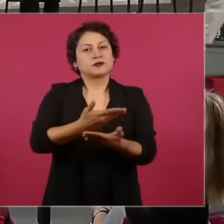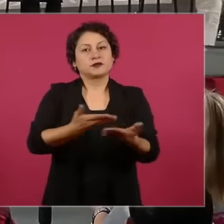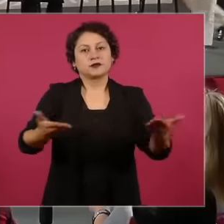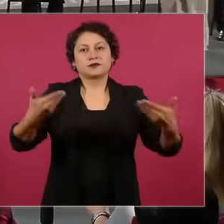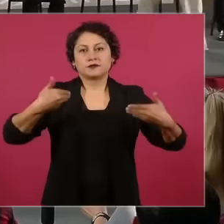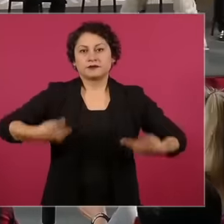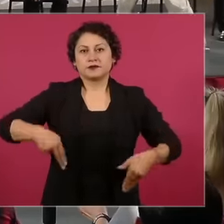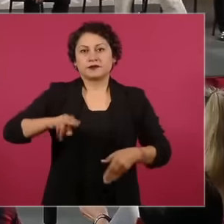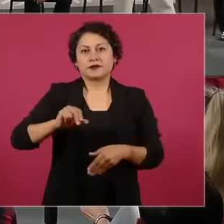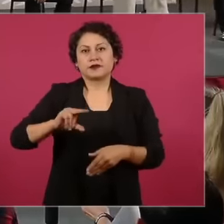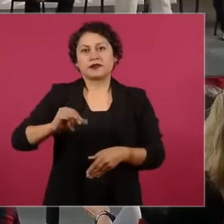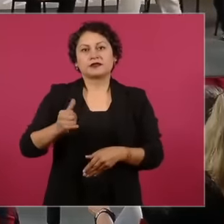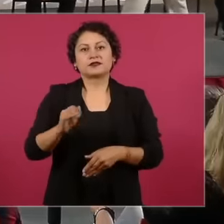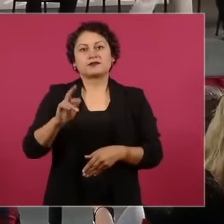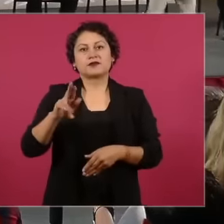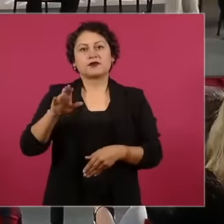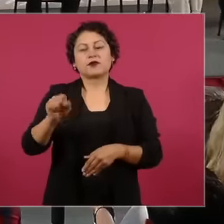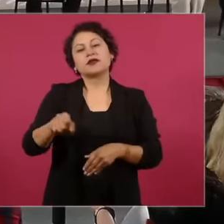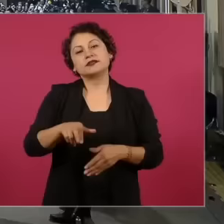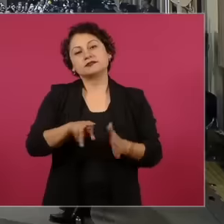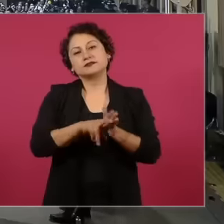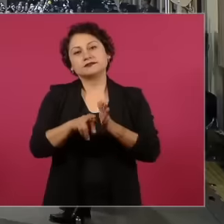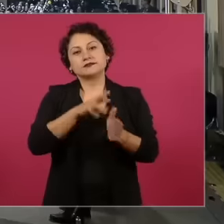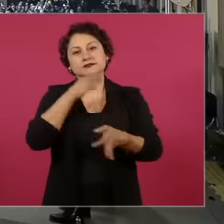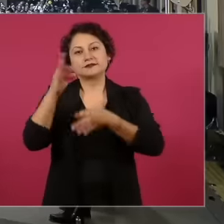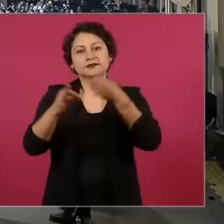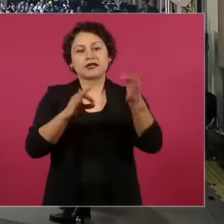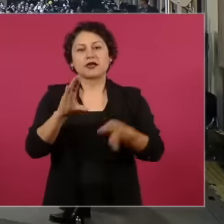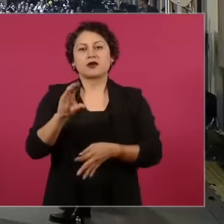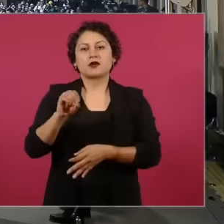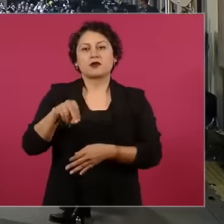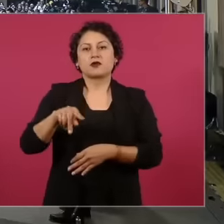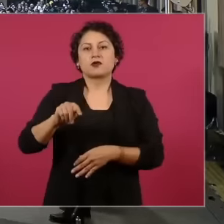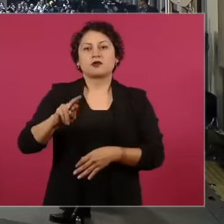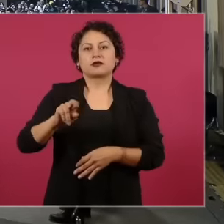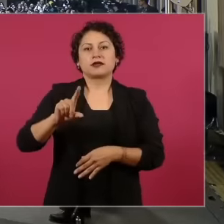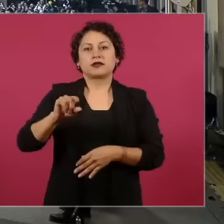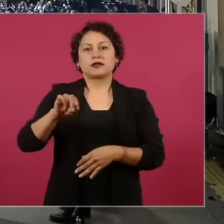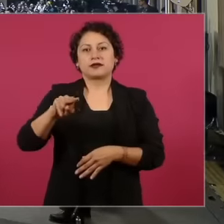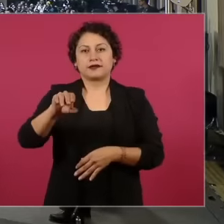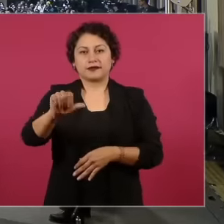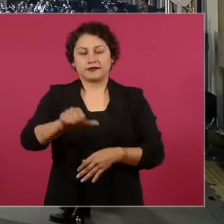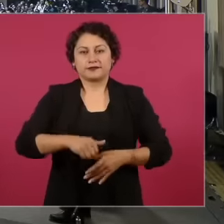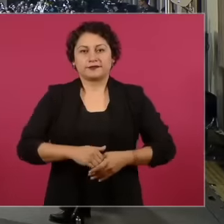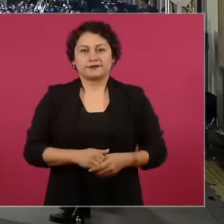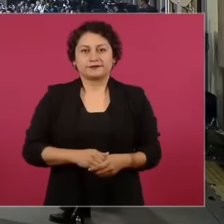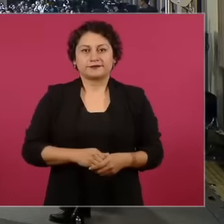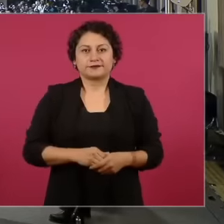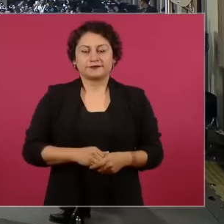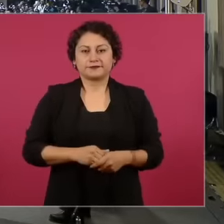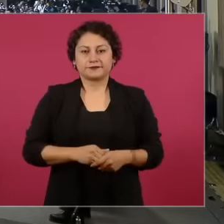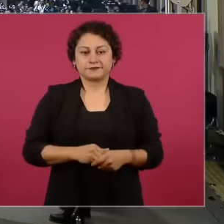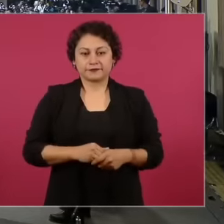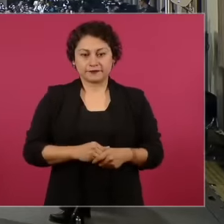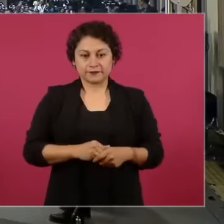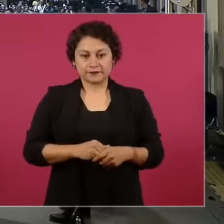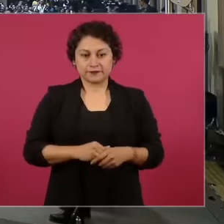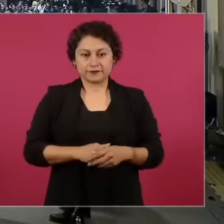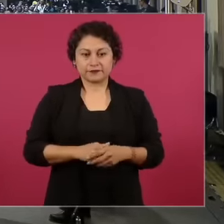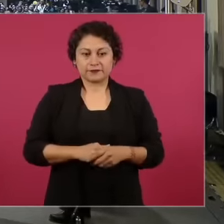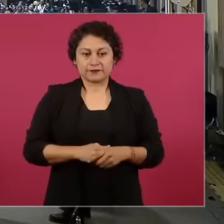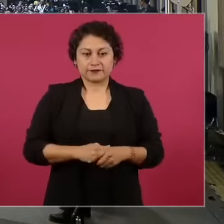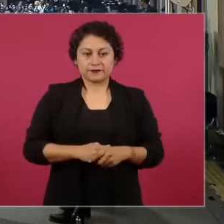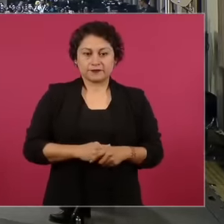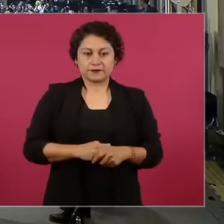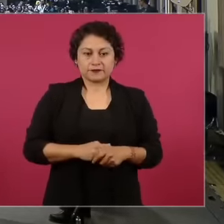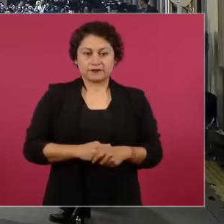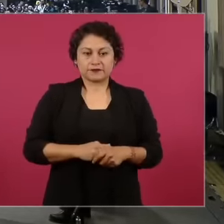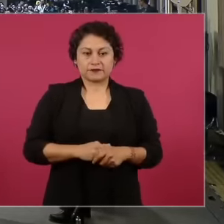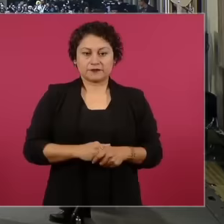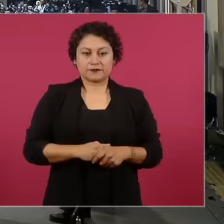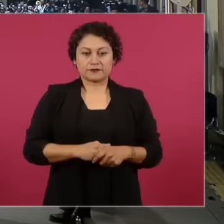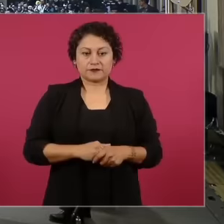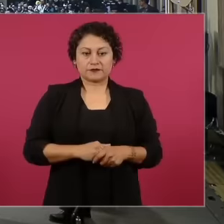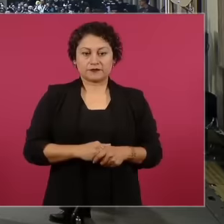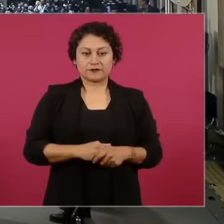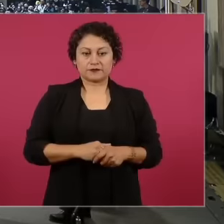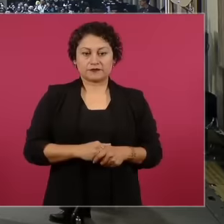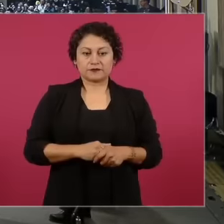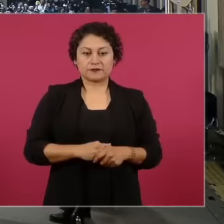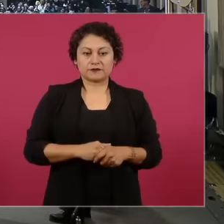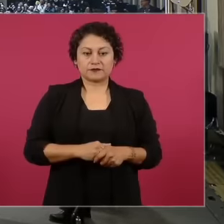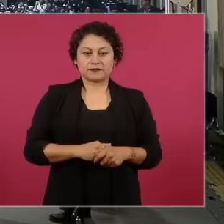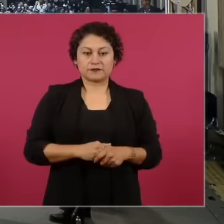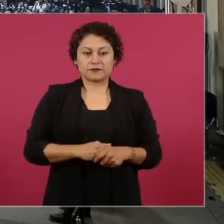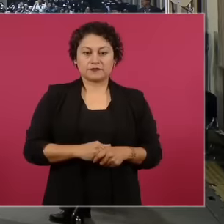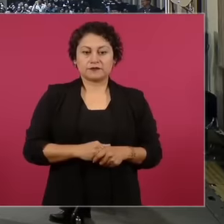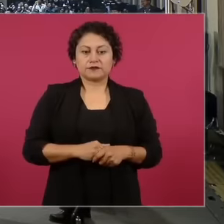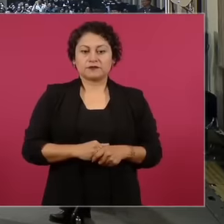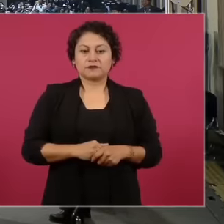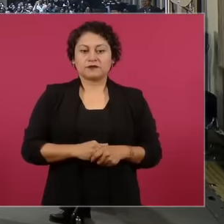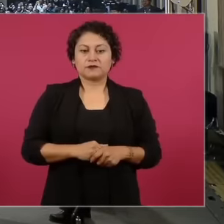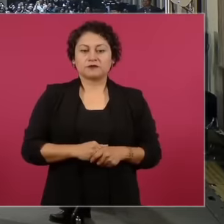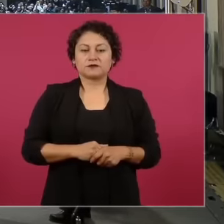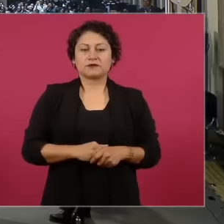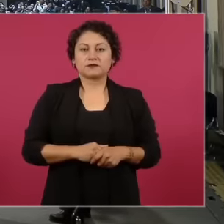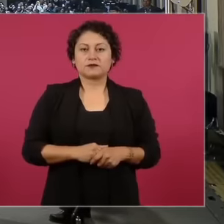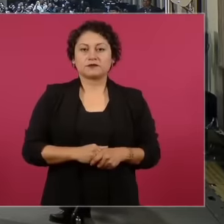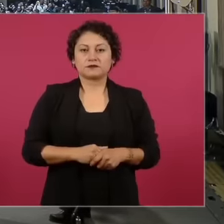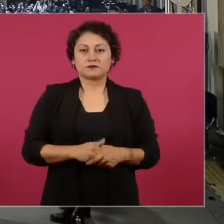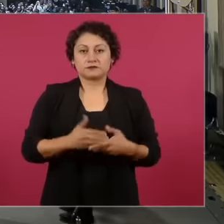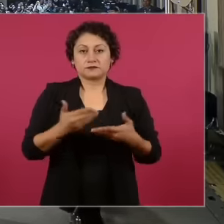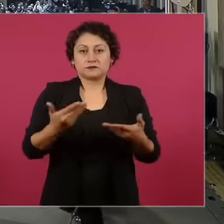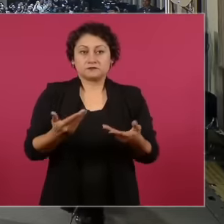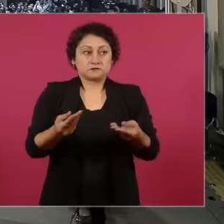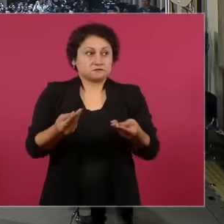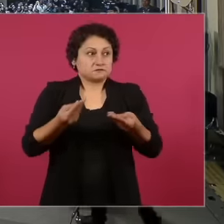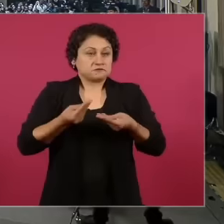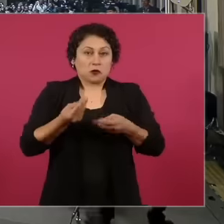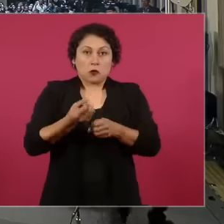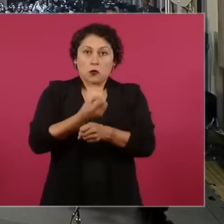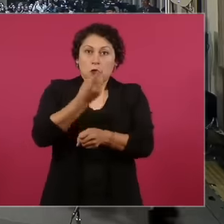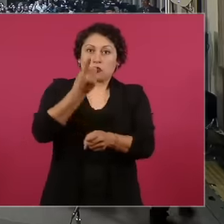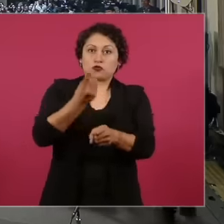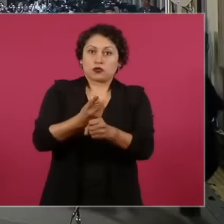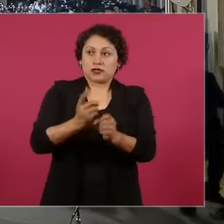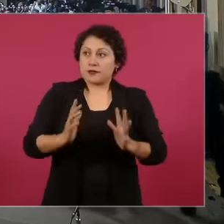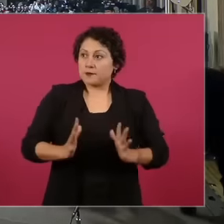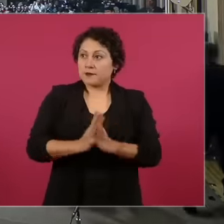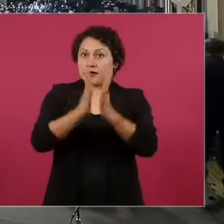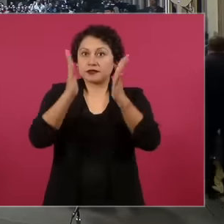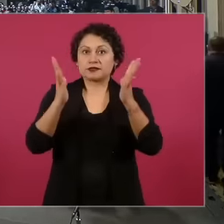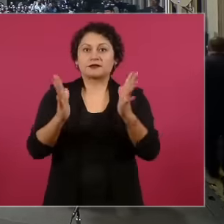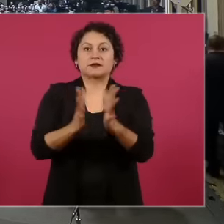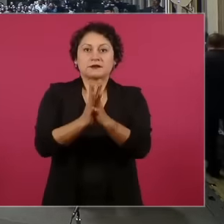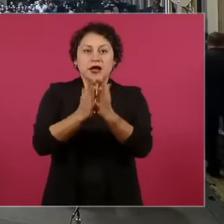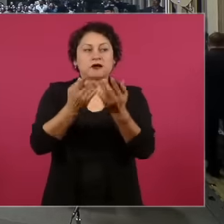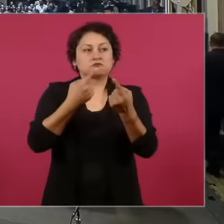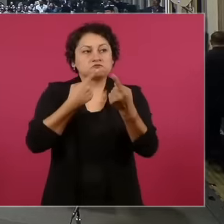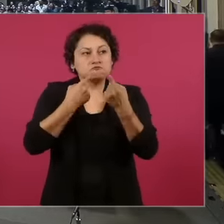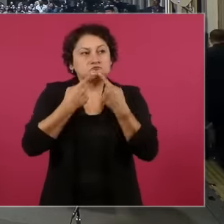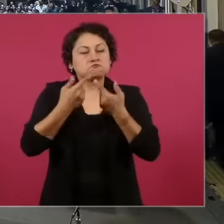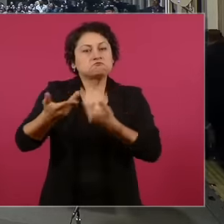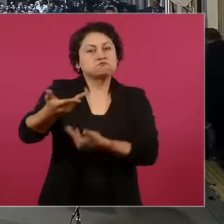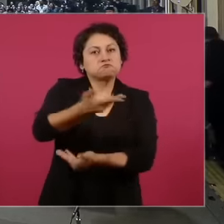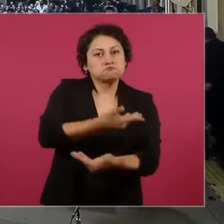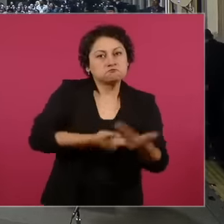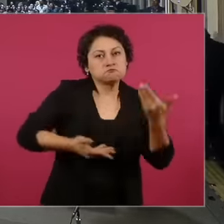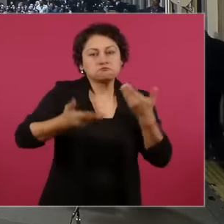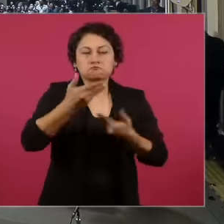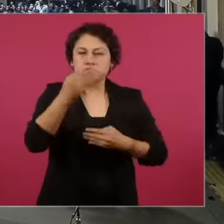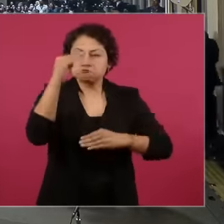I am grateful for this opportunity to be able to participate in this dialogue in this collective reflection